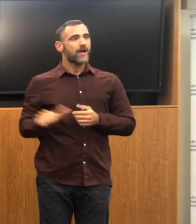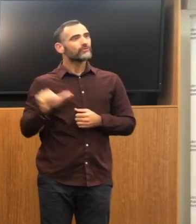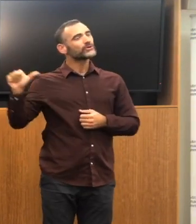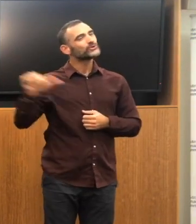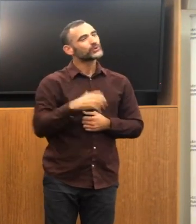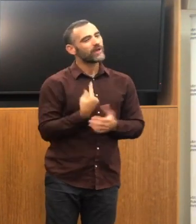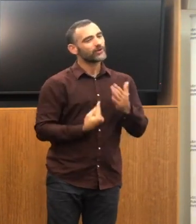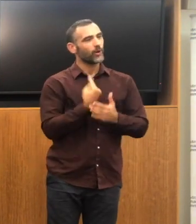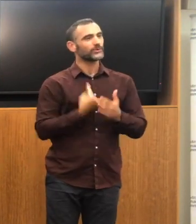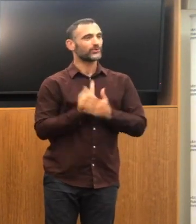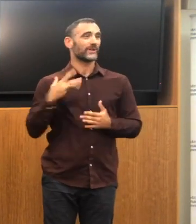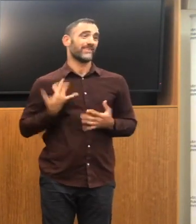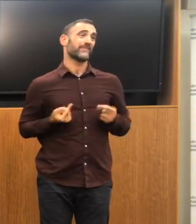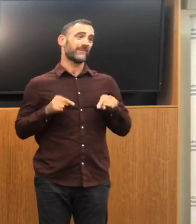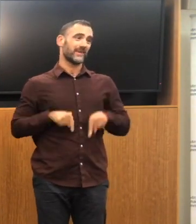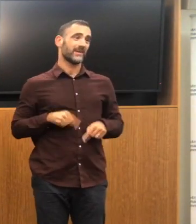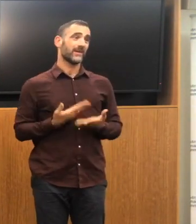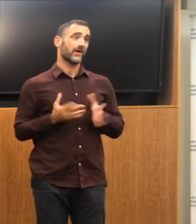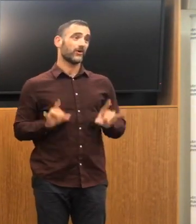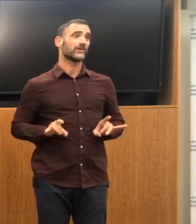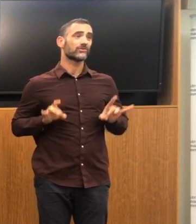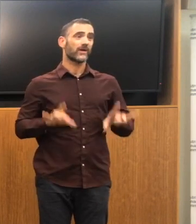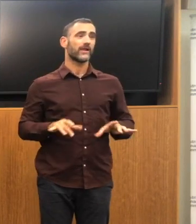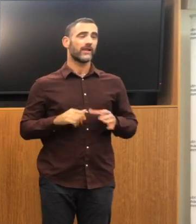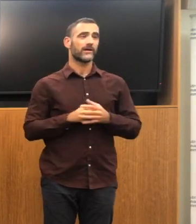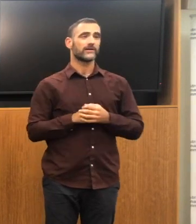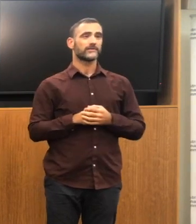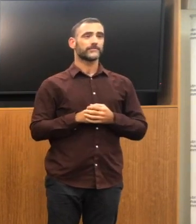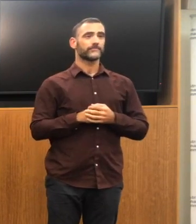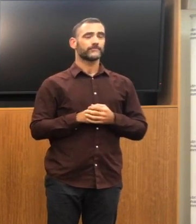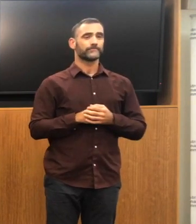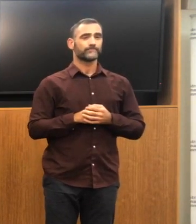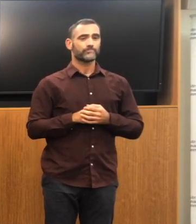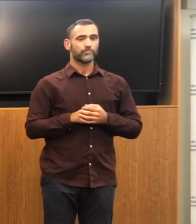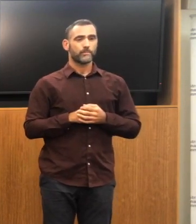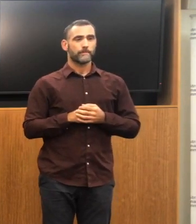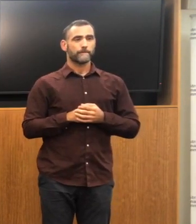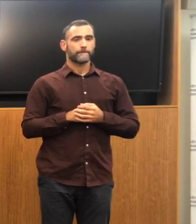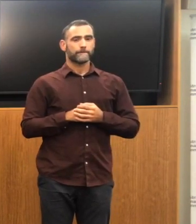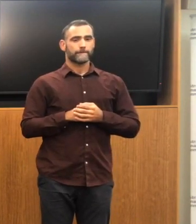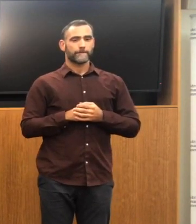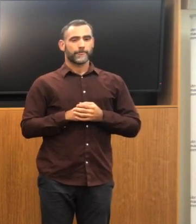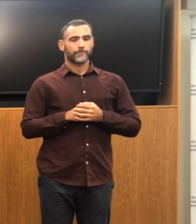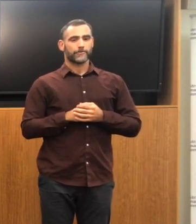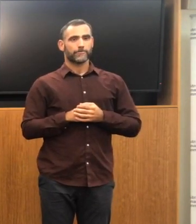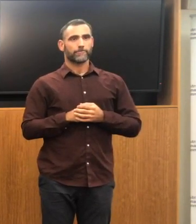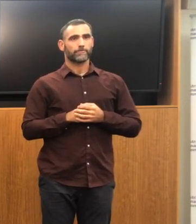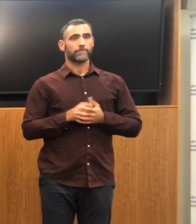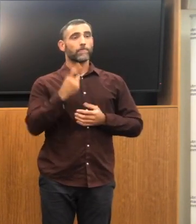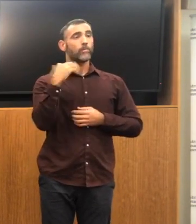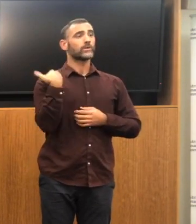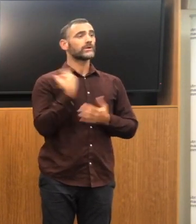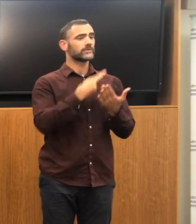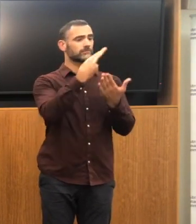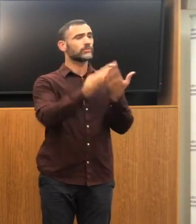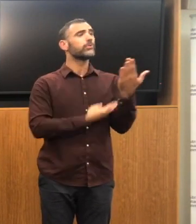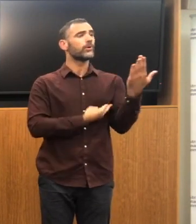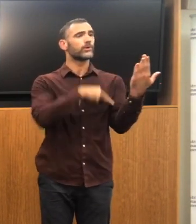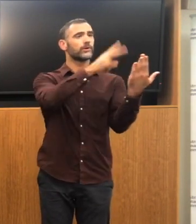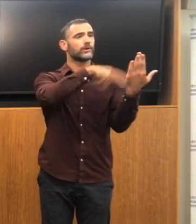I wanted to mention a report that came out that I thought was really, very interesting and helpful, strong report.